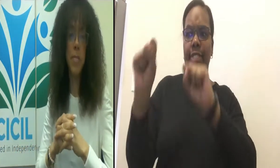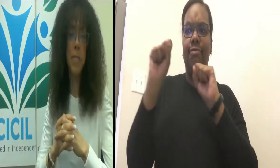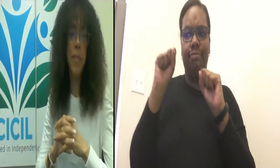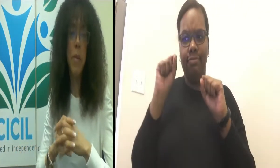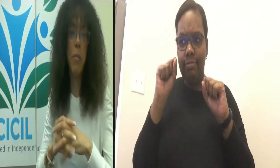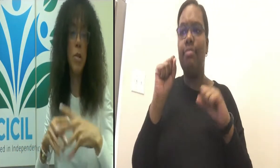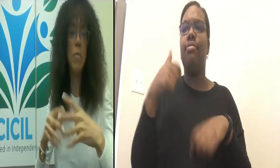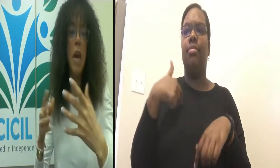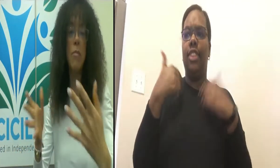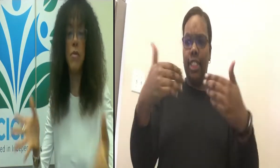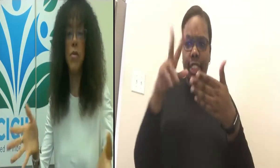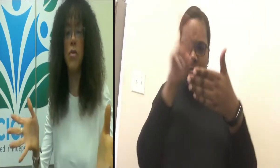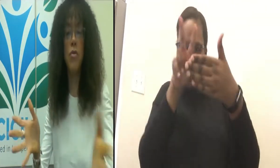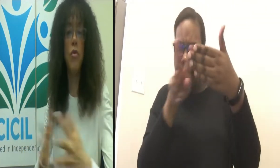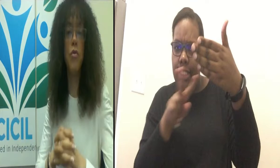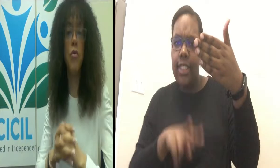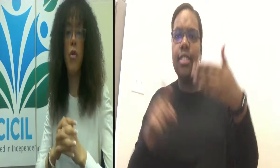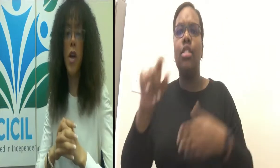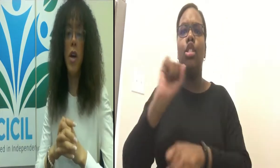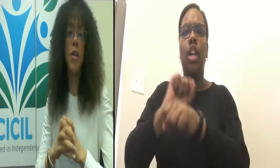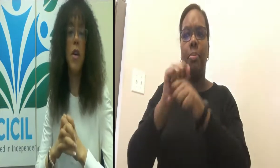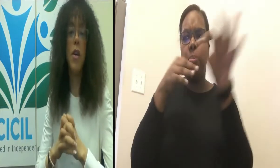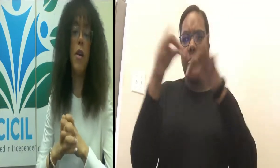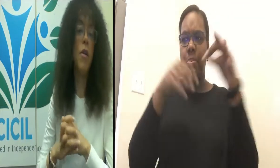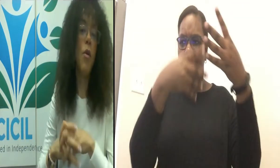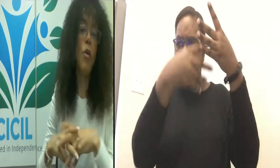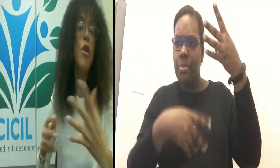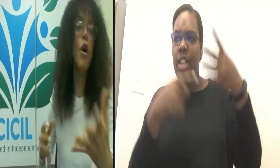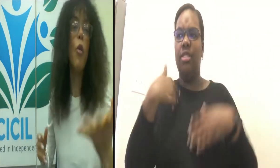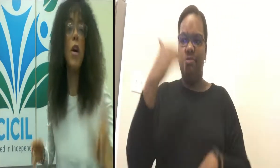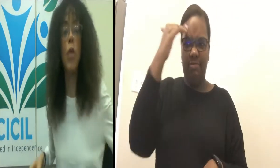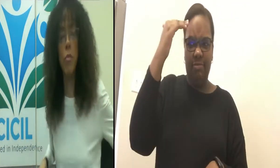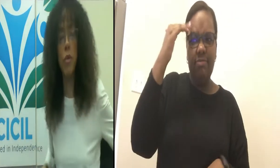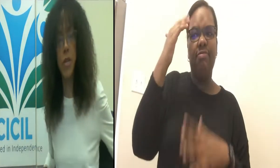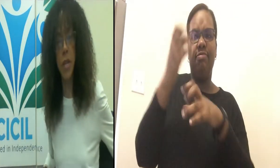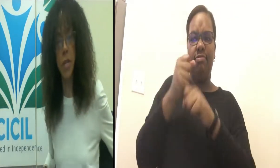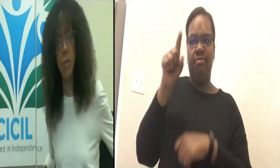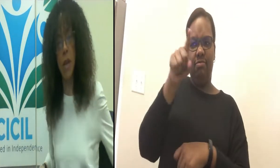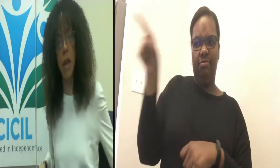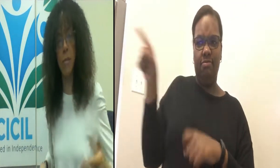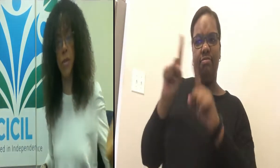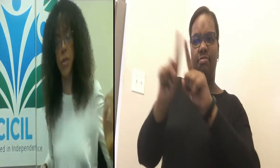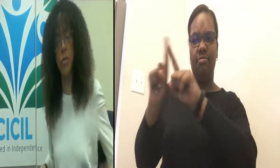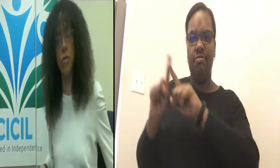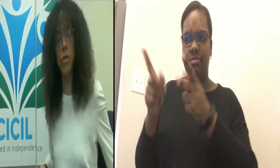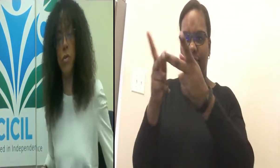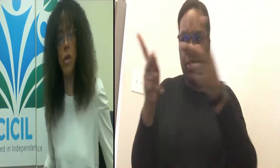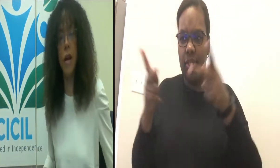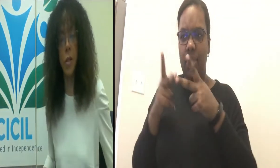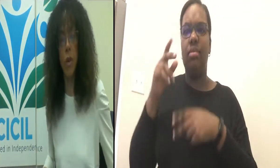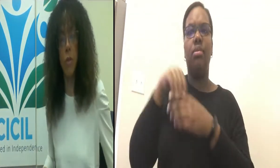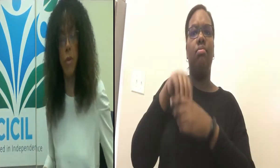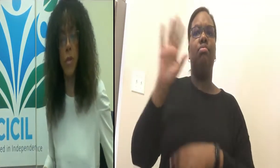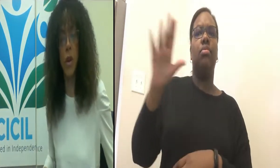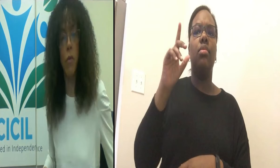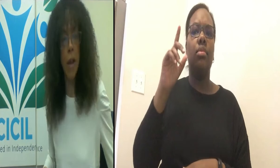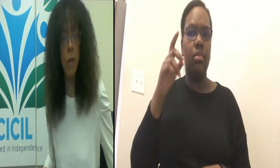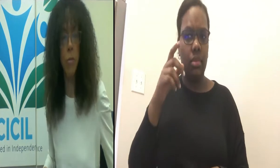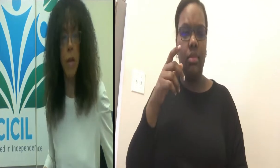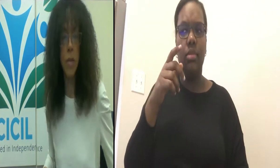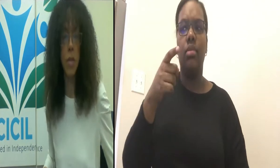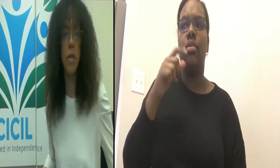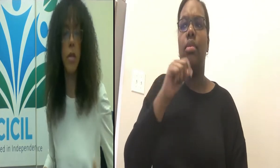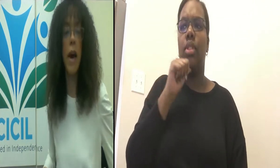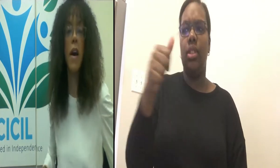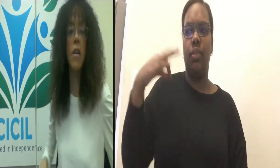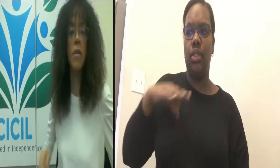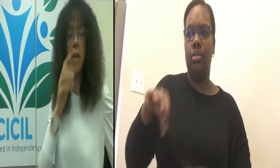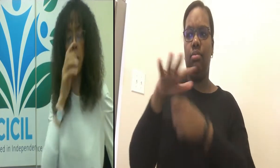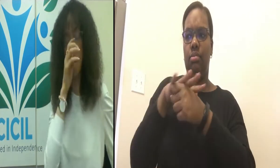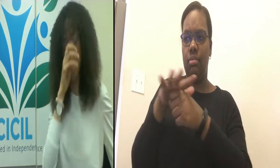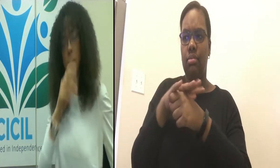able to compile reports." "Must be able to or know what QuickBooks is and be able